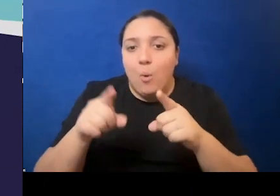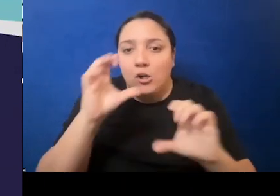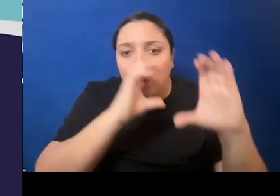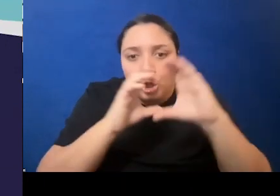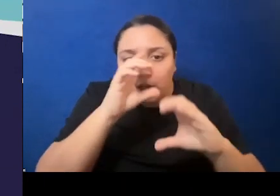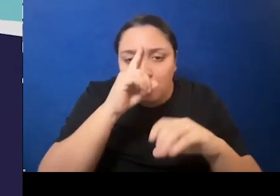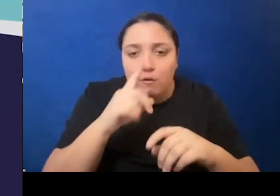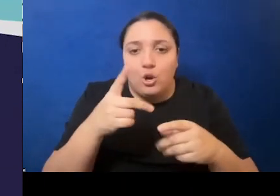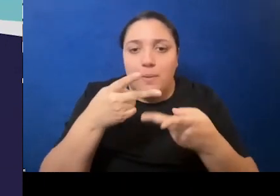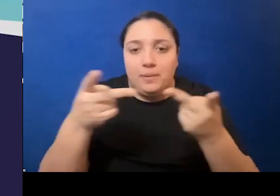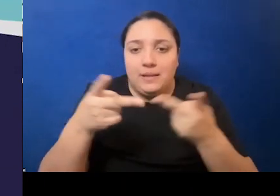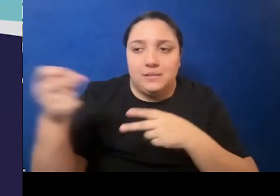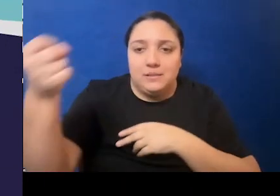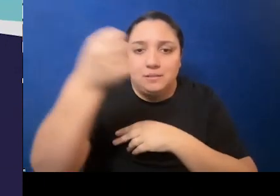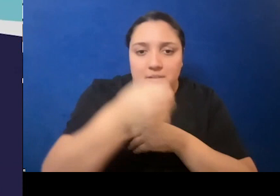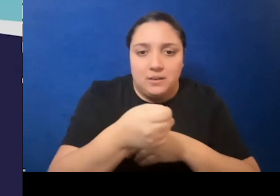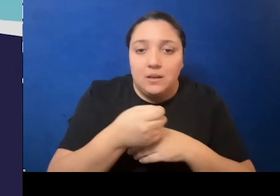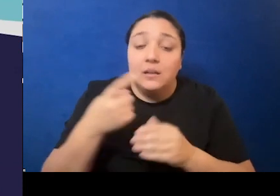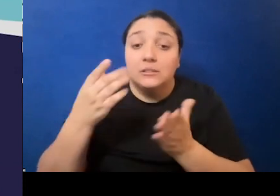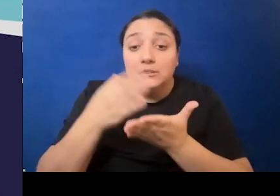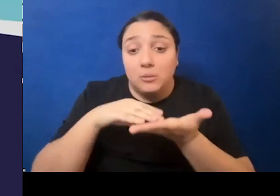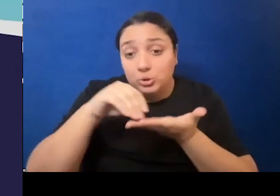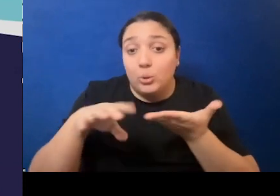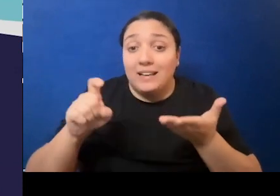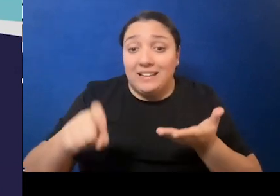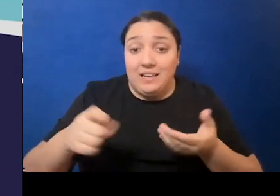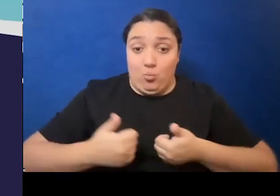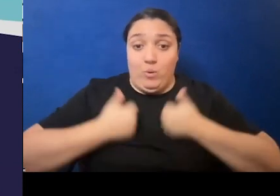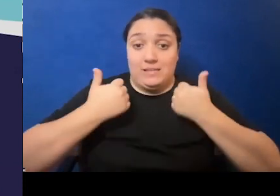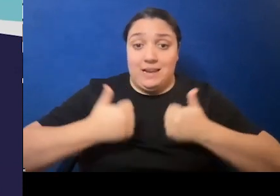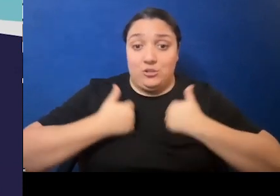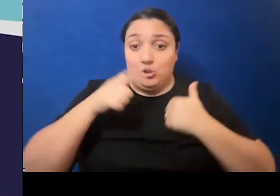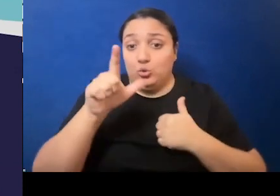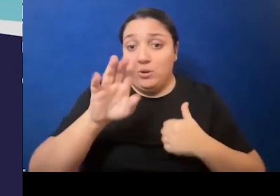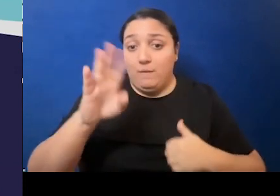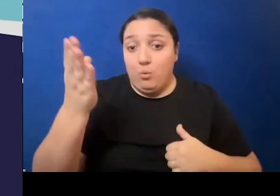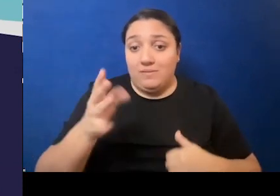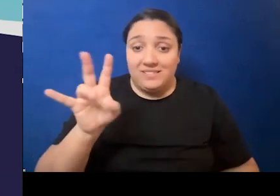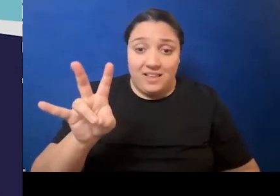PLACEMENT. SOME STUDENTS NEED THE